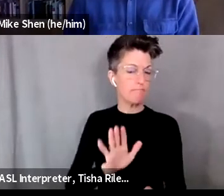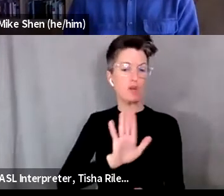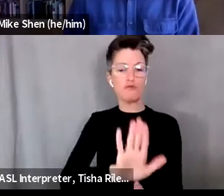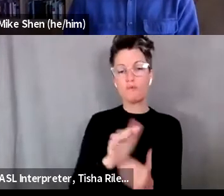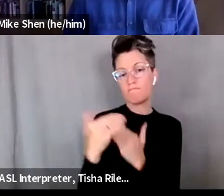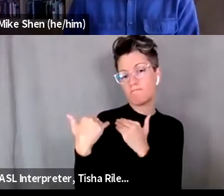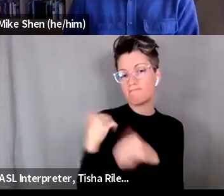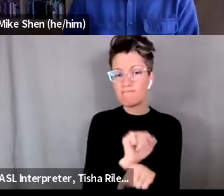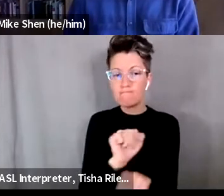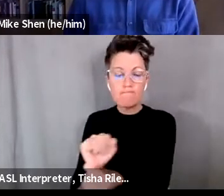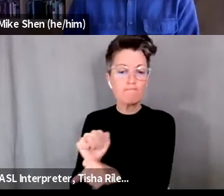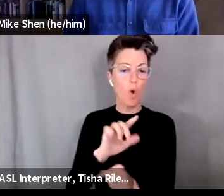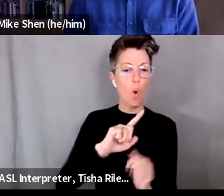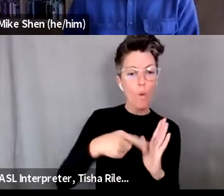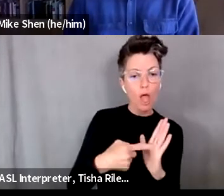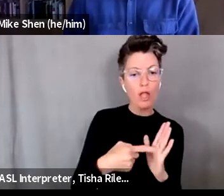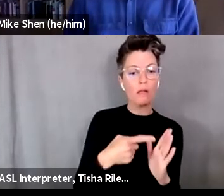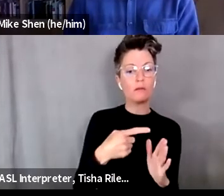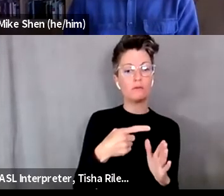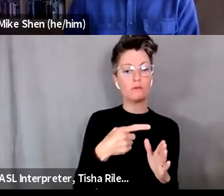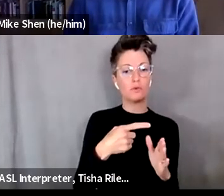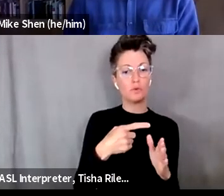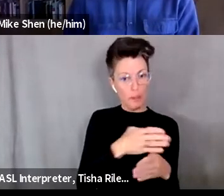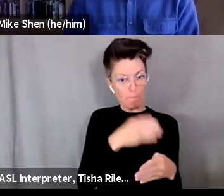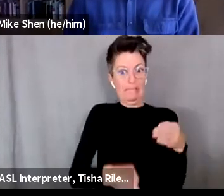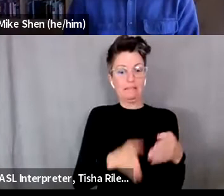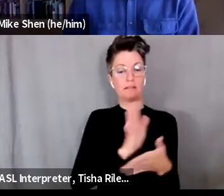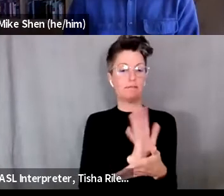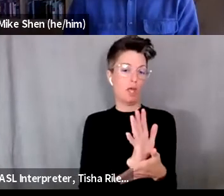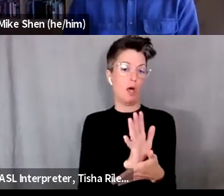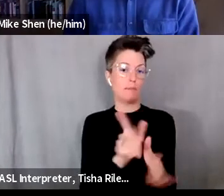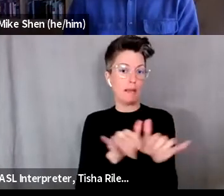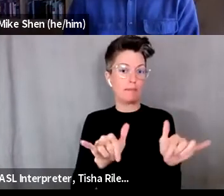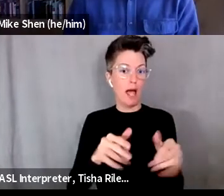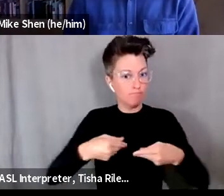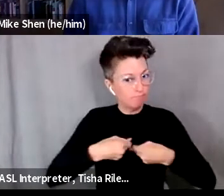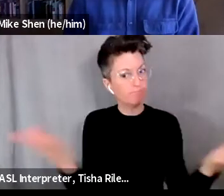both getting it done, but also getting it out in, in the world where it could be useful?